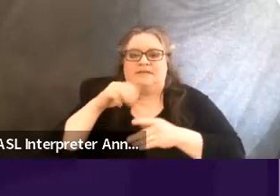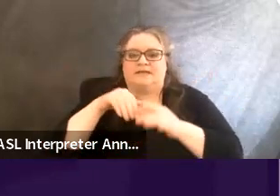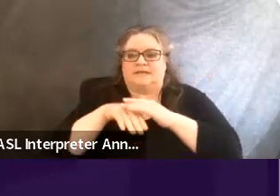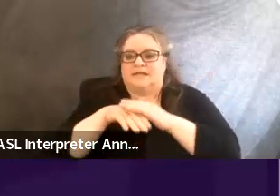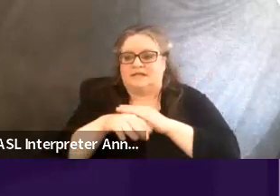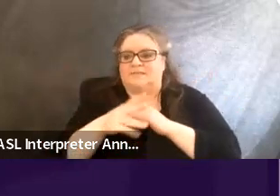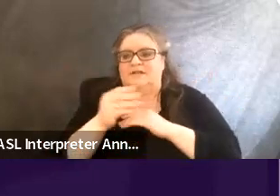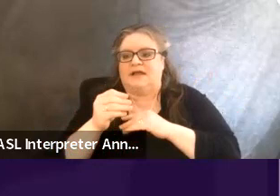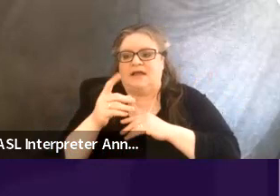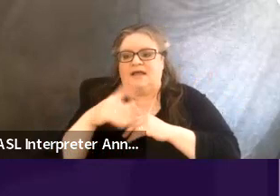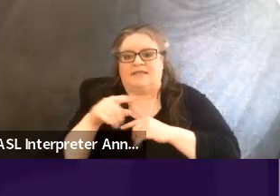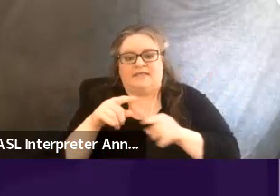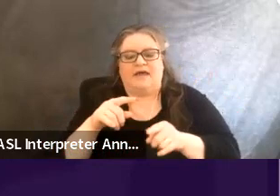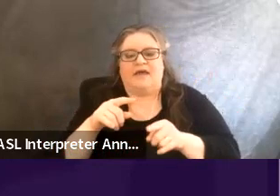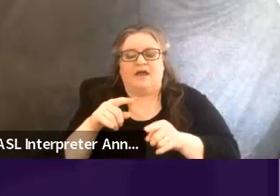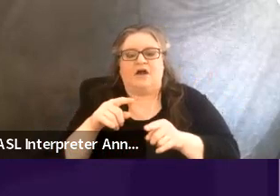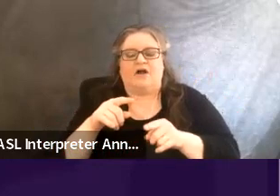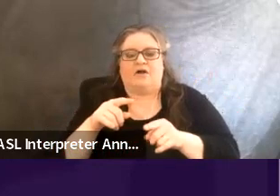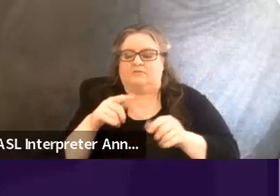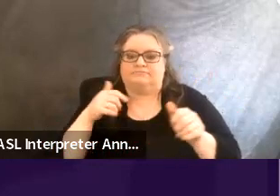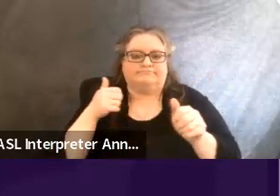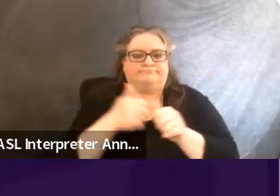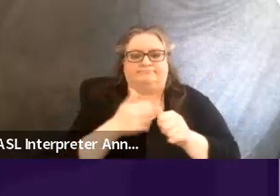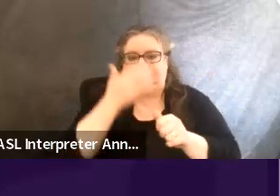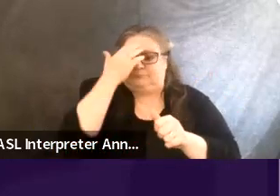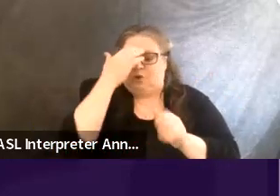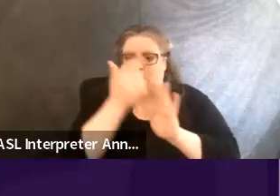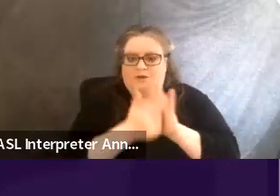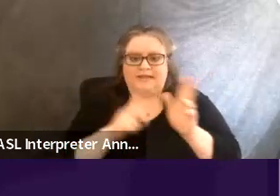and they are very up on what the legal issues are.